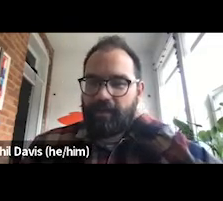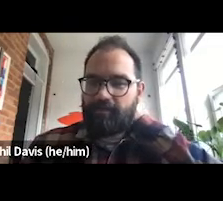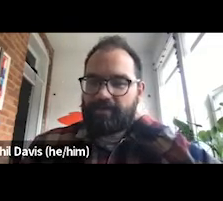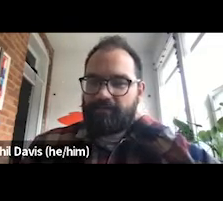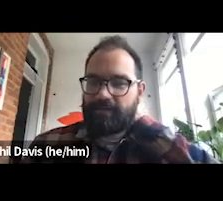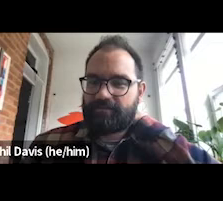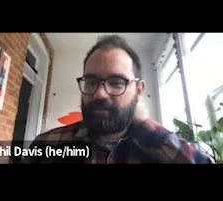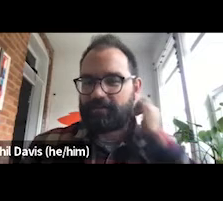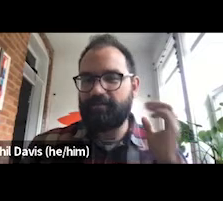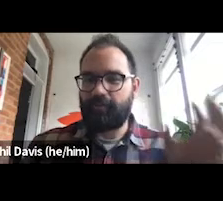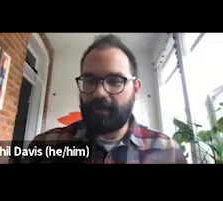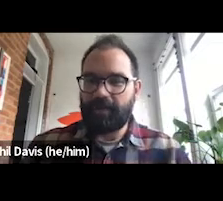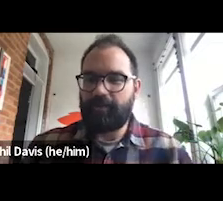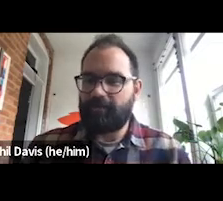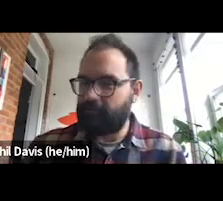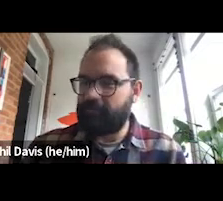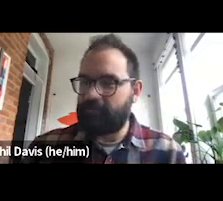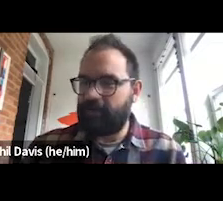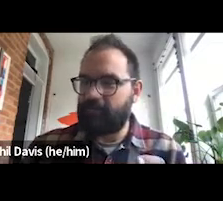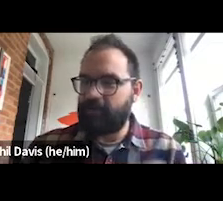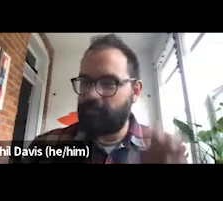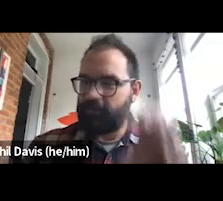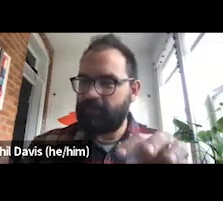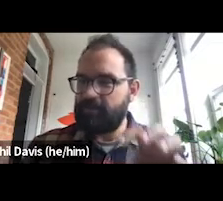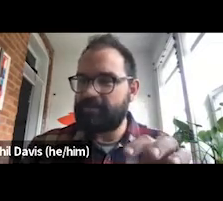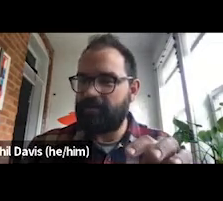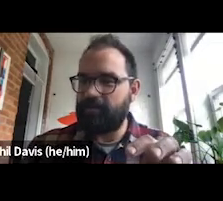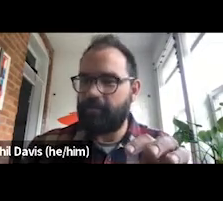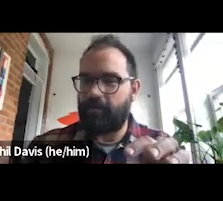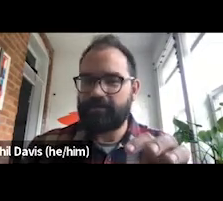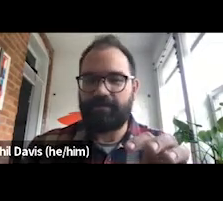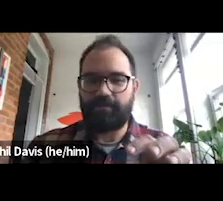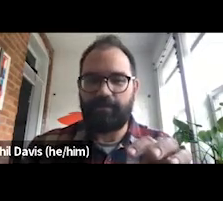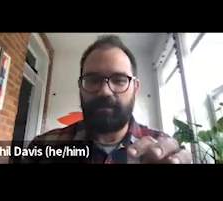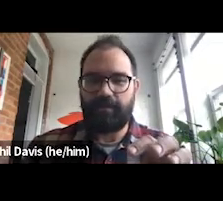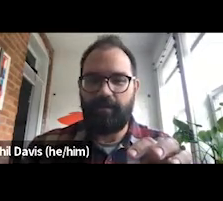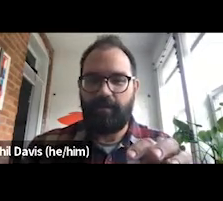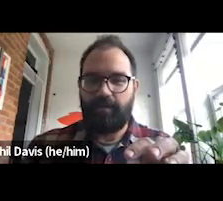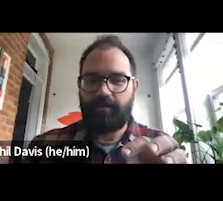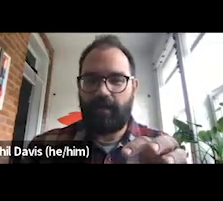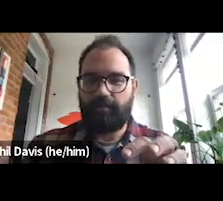animation festival bringing together people within the city and also really trying to